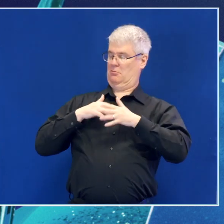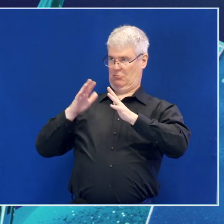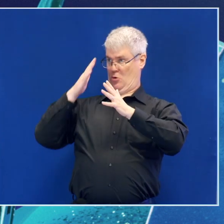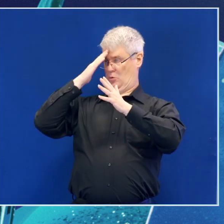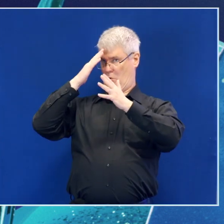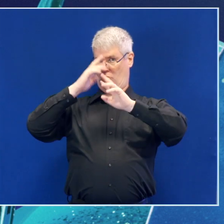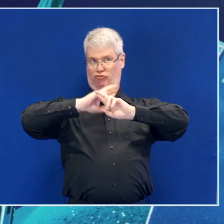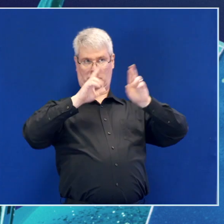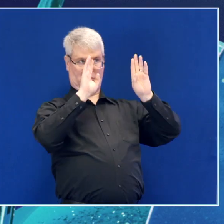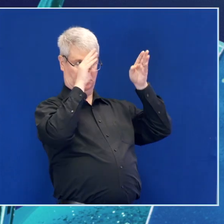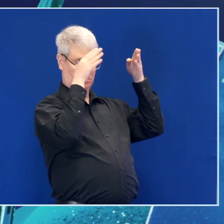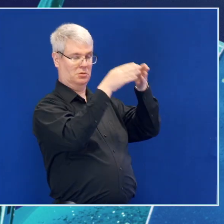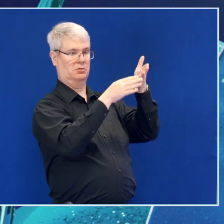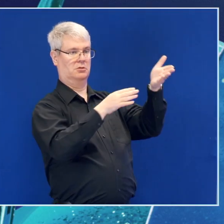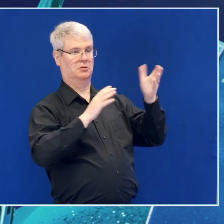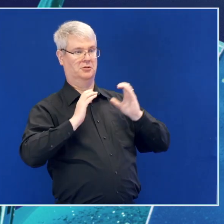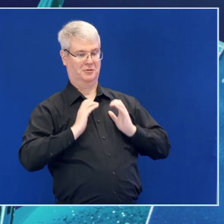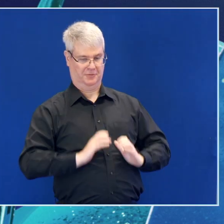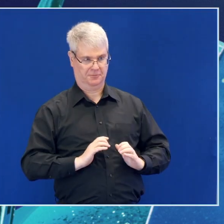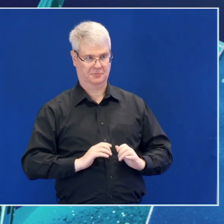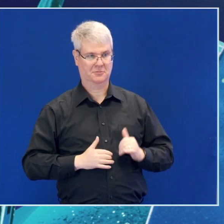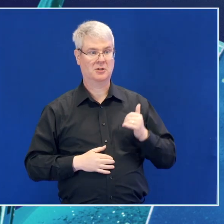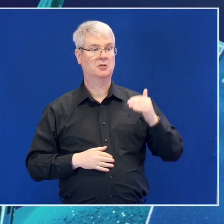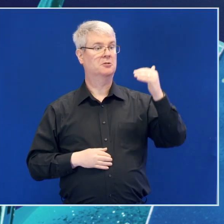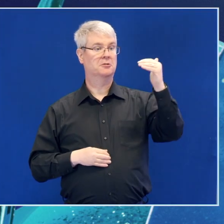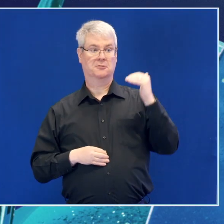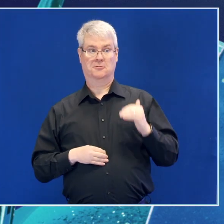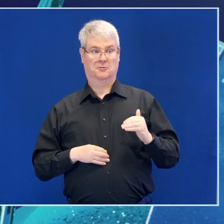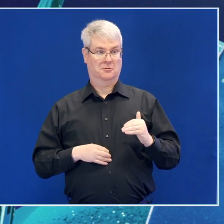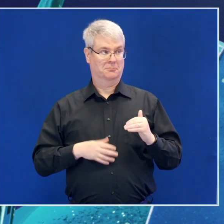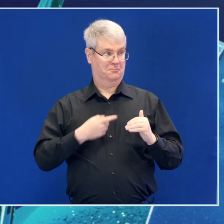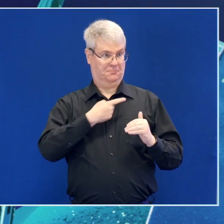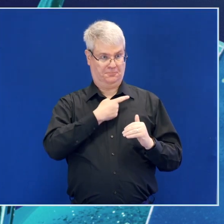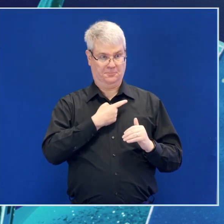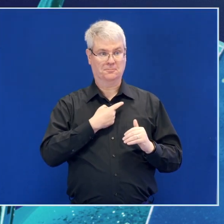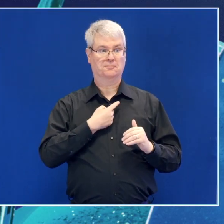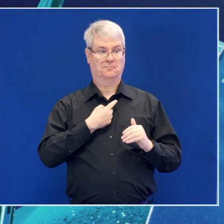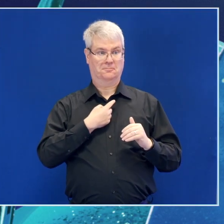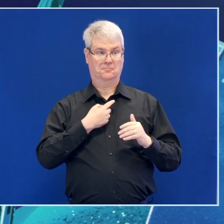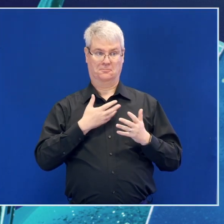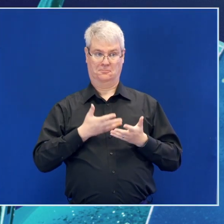This is the goal, to create a succinct email summary